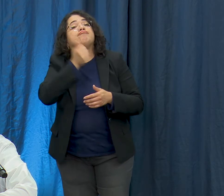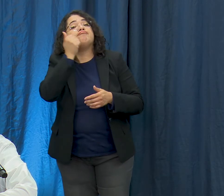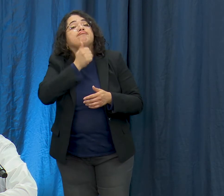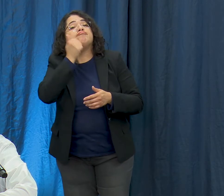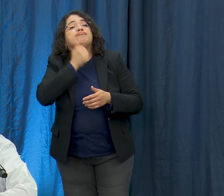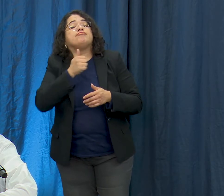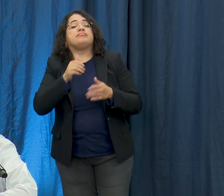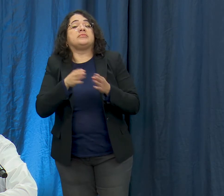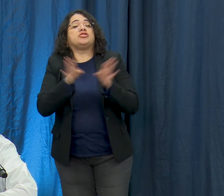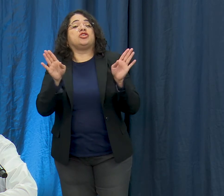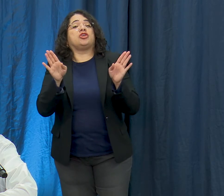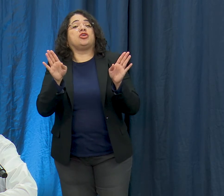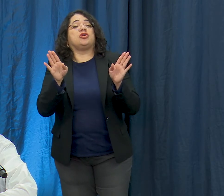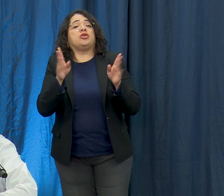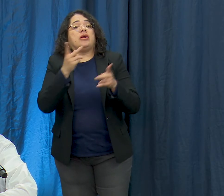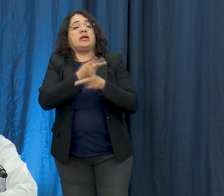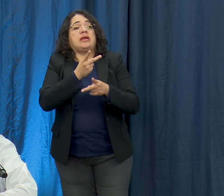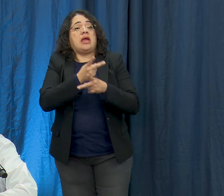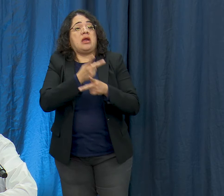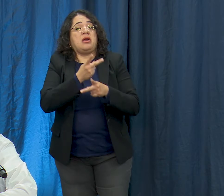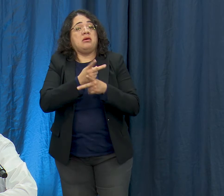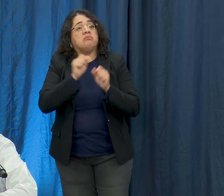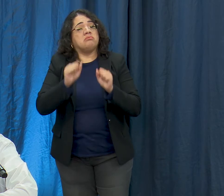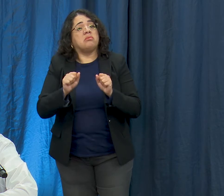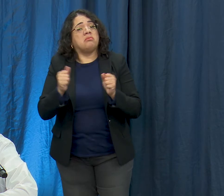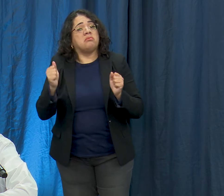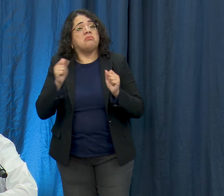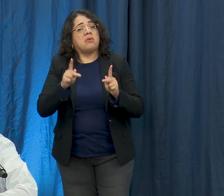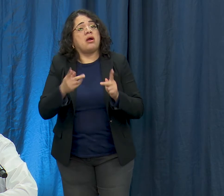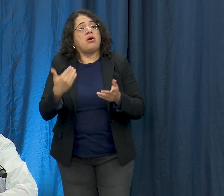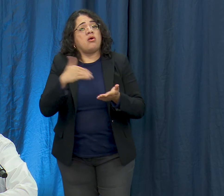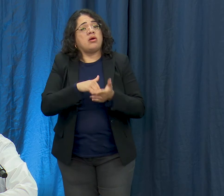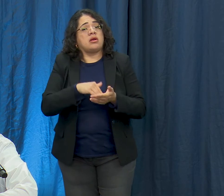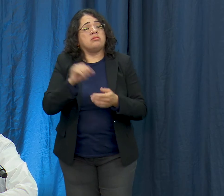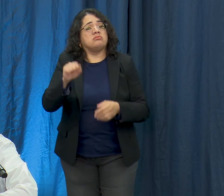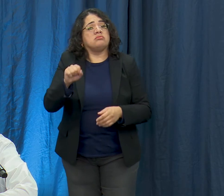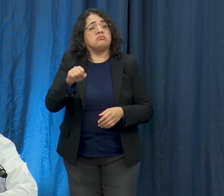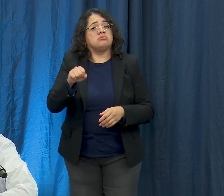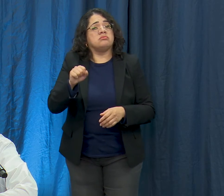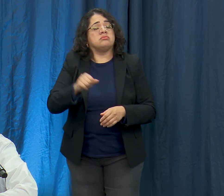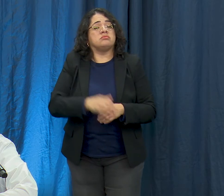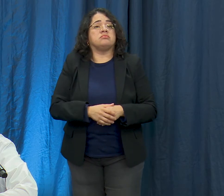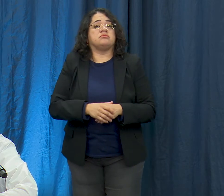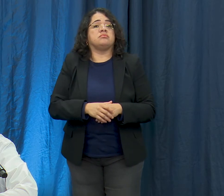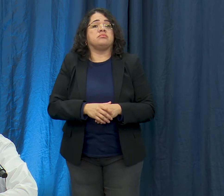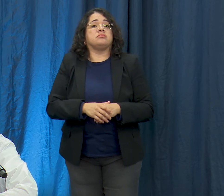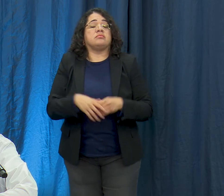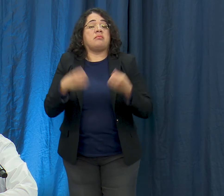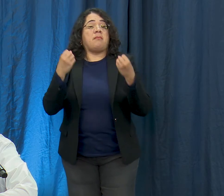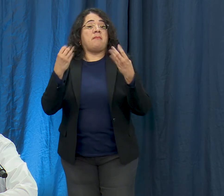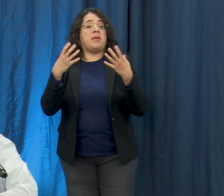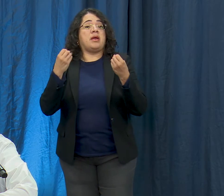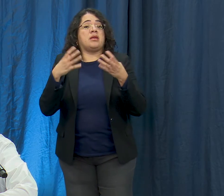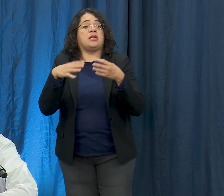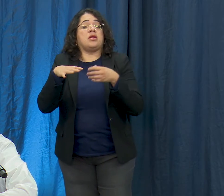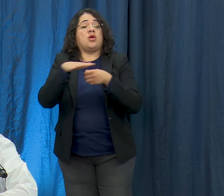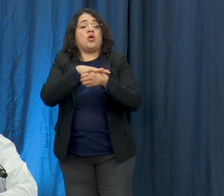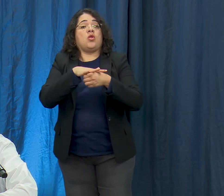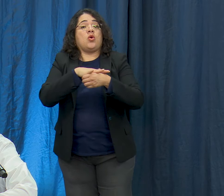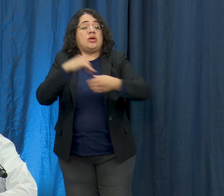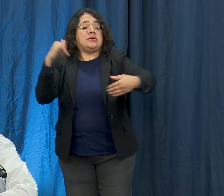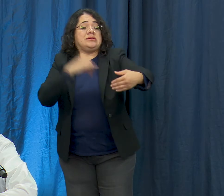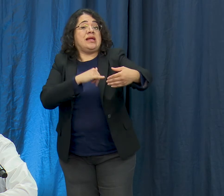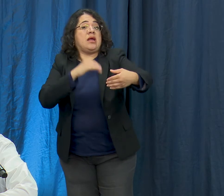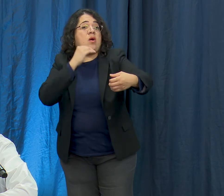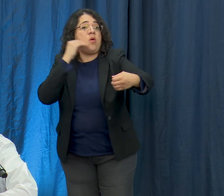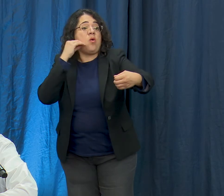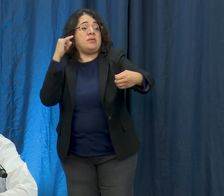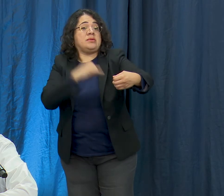medical care could resume. In many local Stay-at-Home Orders health care